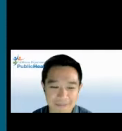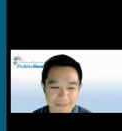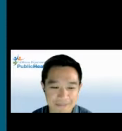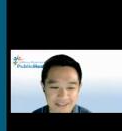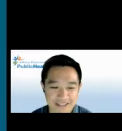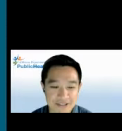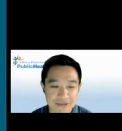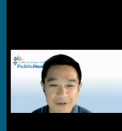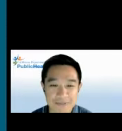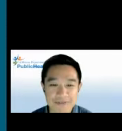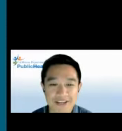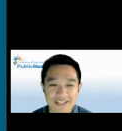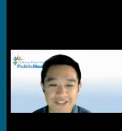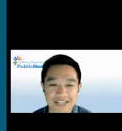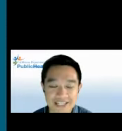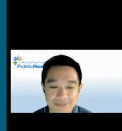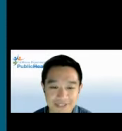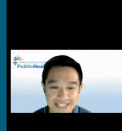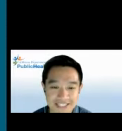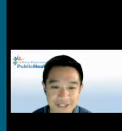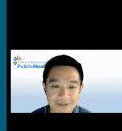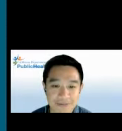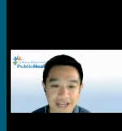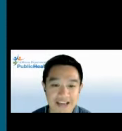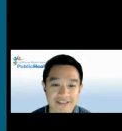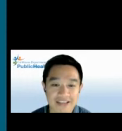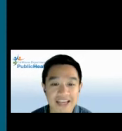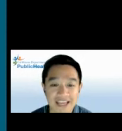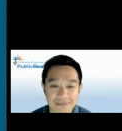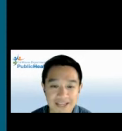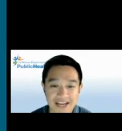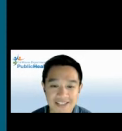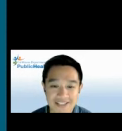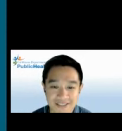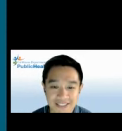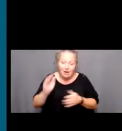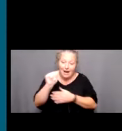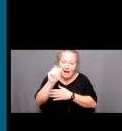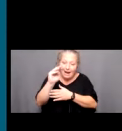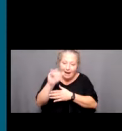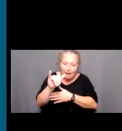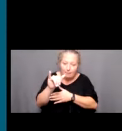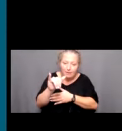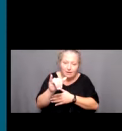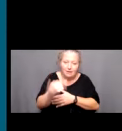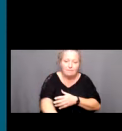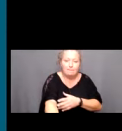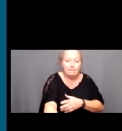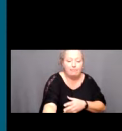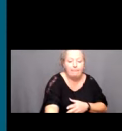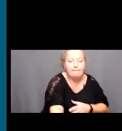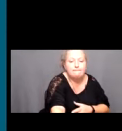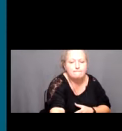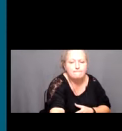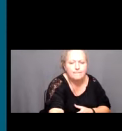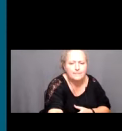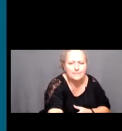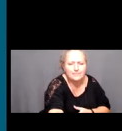Moving on to our next presenter, we have Amy Heinzerling, a public health medical officer